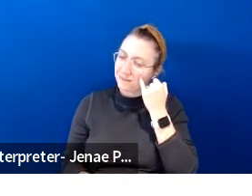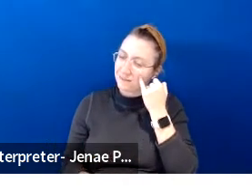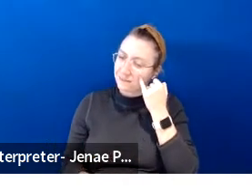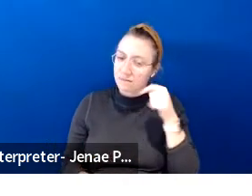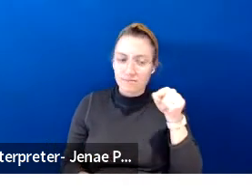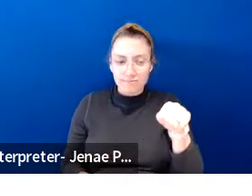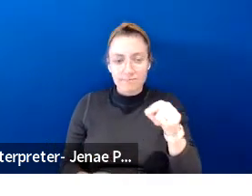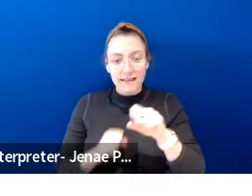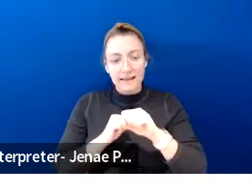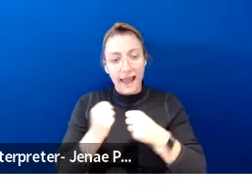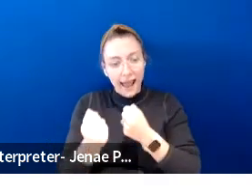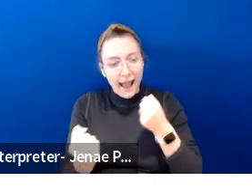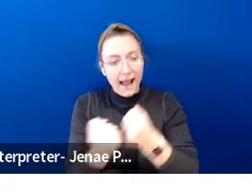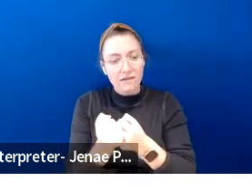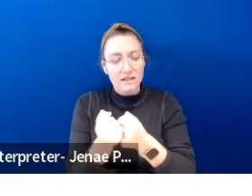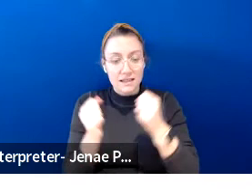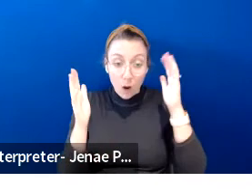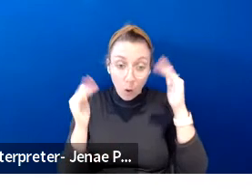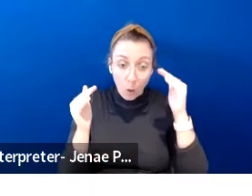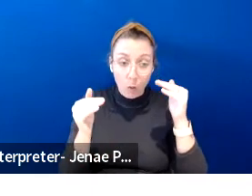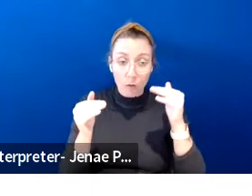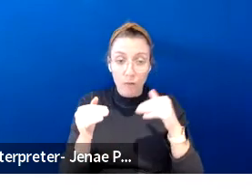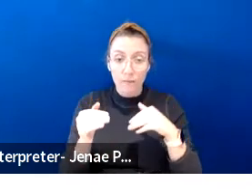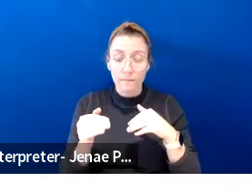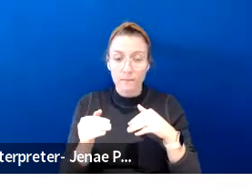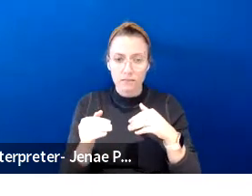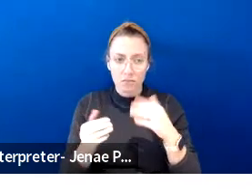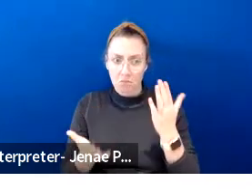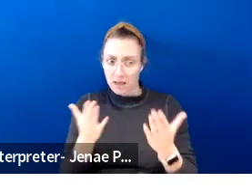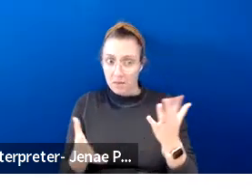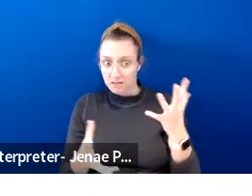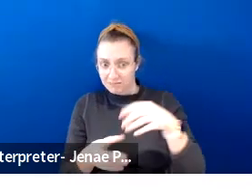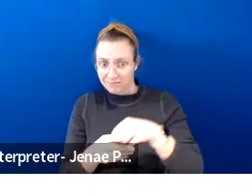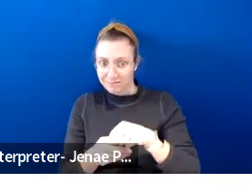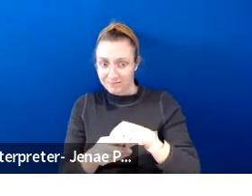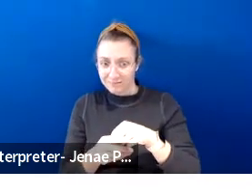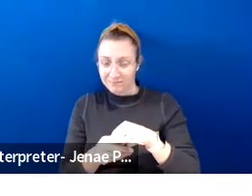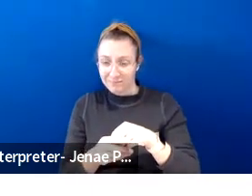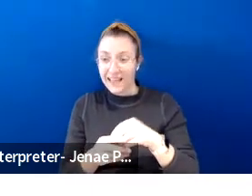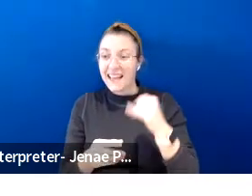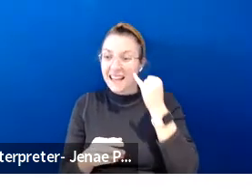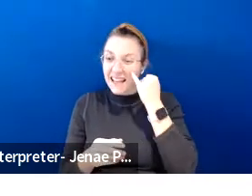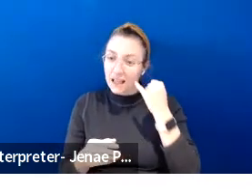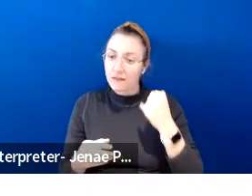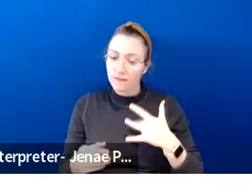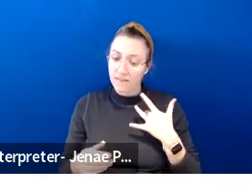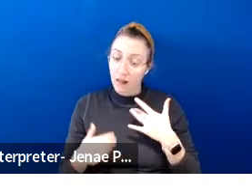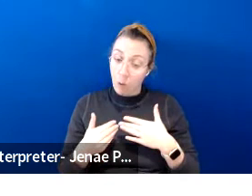of hope for recognition of the fact that hope is inevitable if you have a certain openness in terms of your own mind,